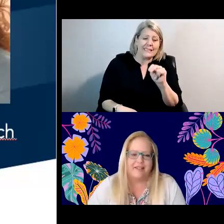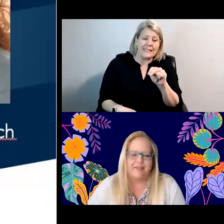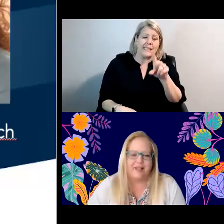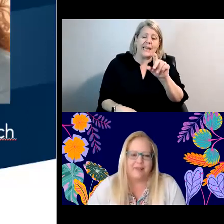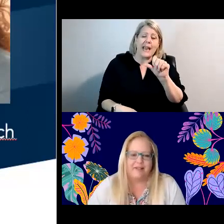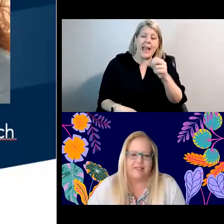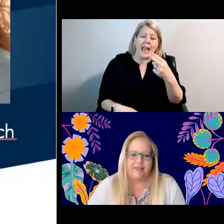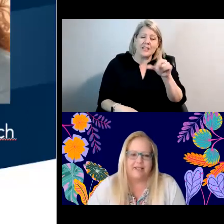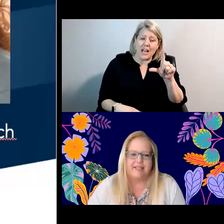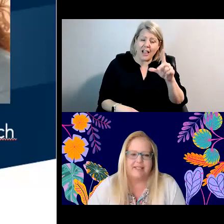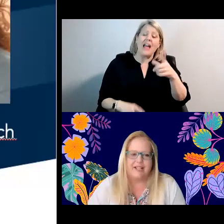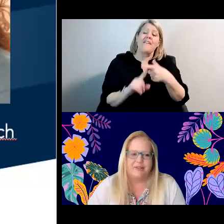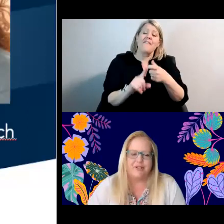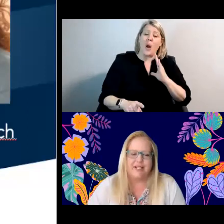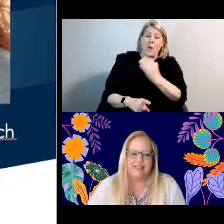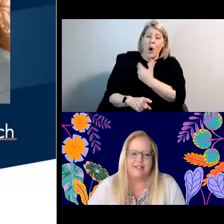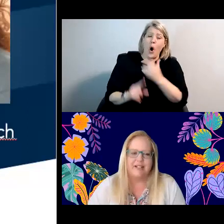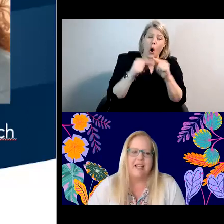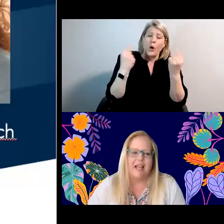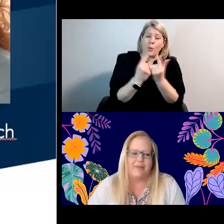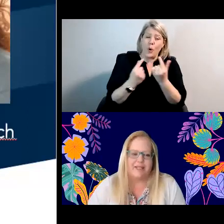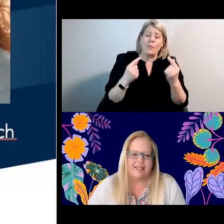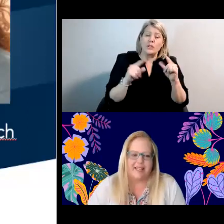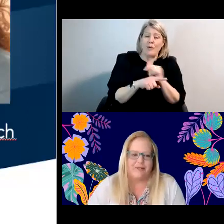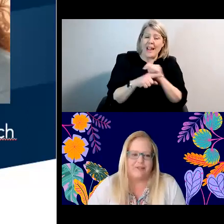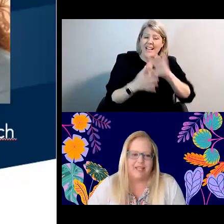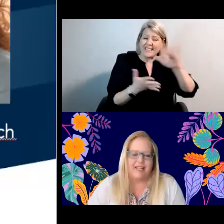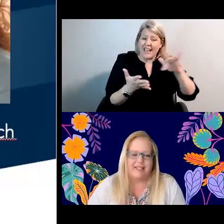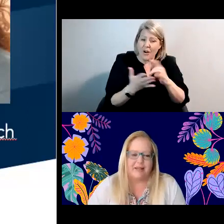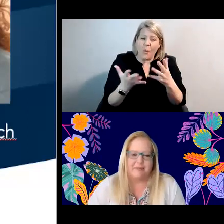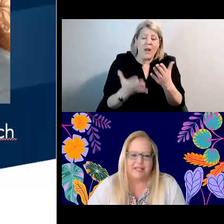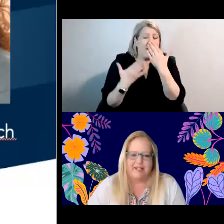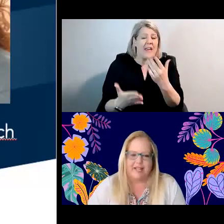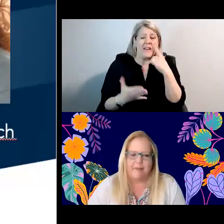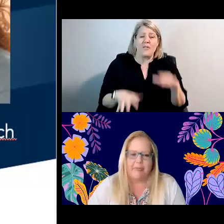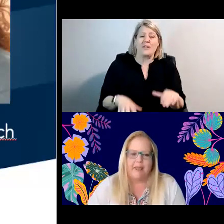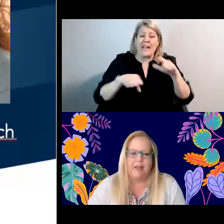and Developmental Disabilities National Training Center, I would like to thank you for taking the time to be here today.